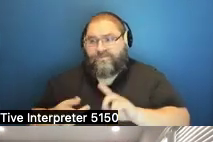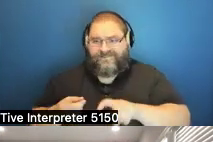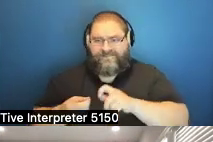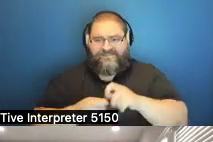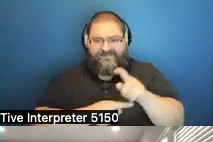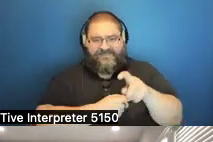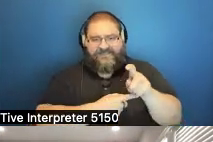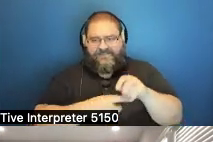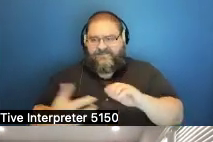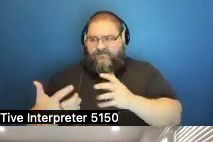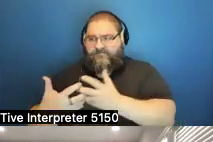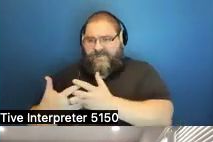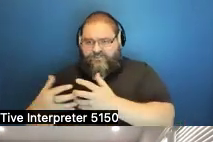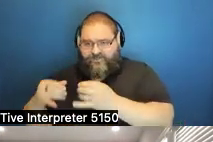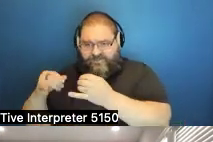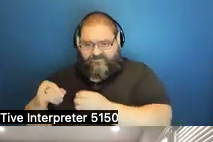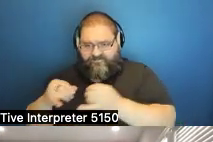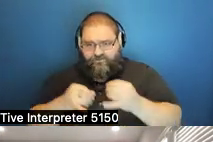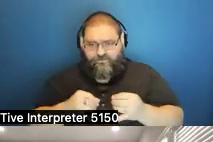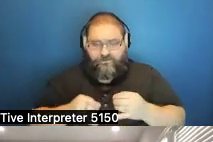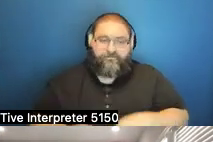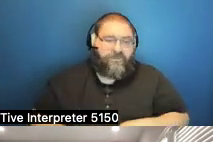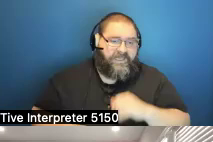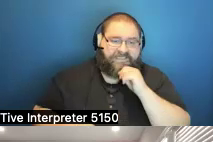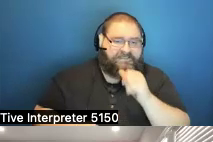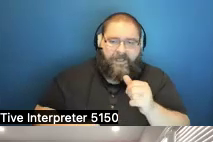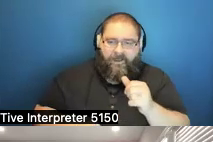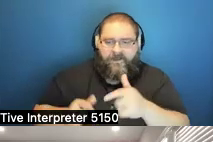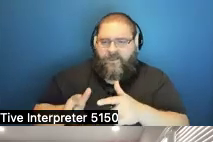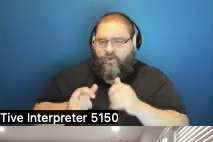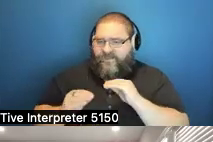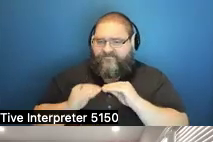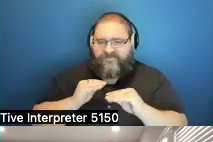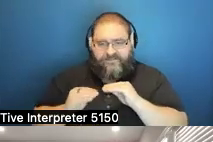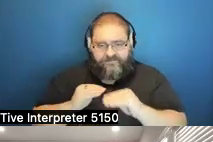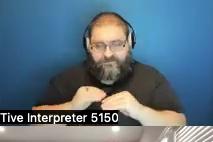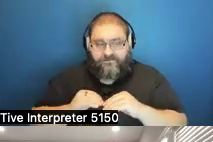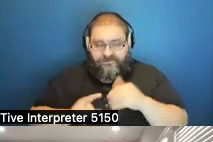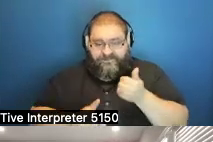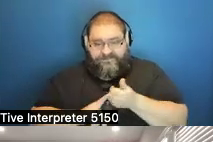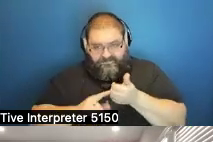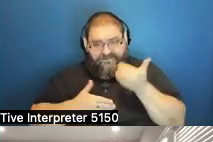19:50:53 It's not a quick fifth. 19:50:57 It's a process of learning